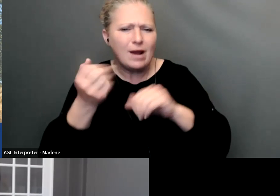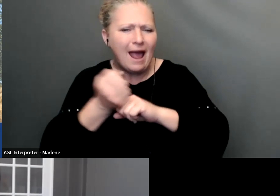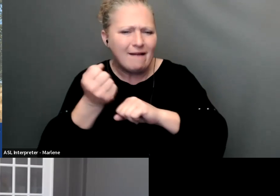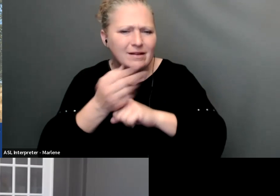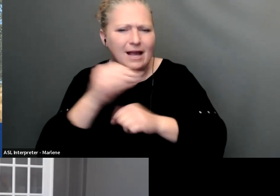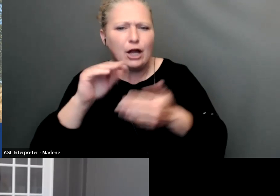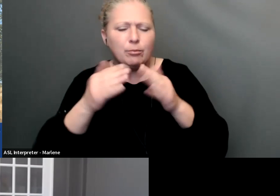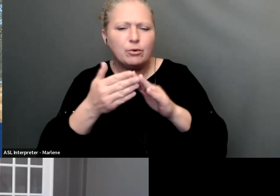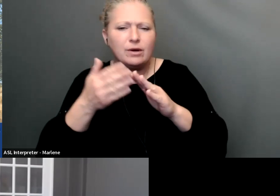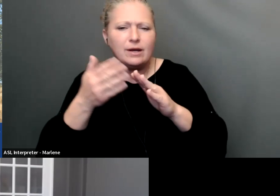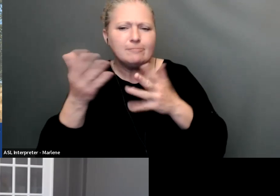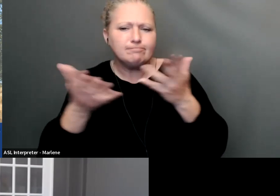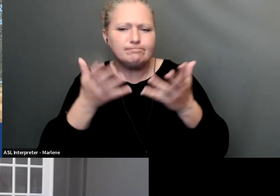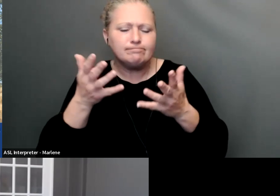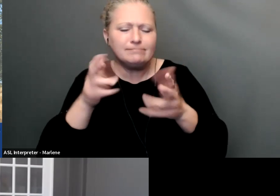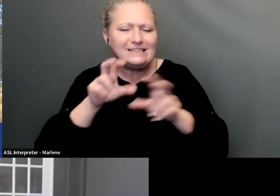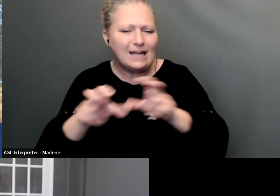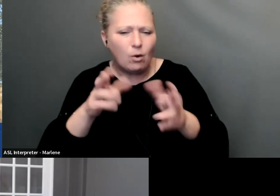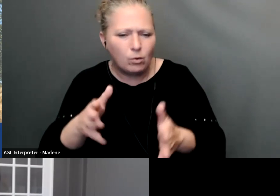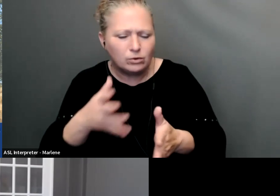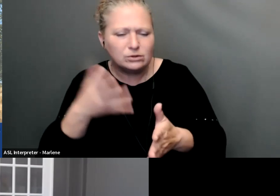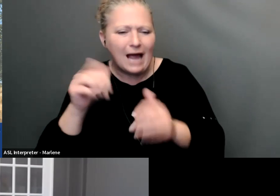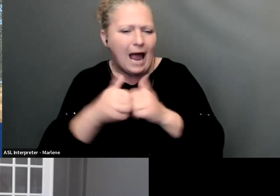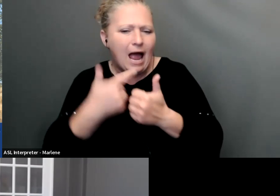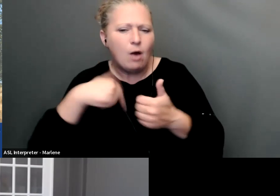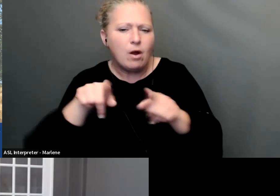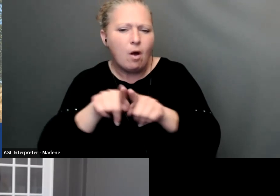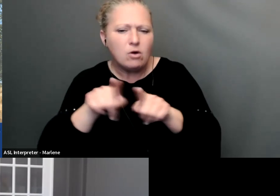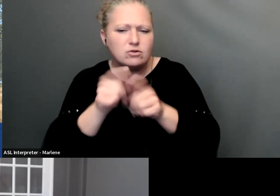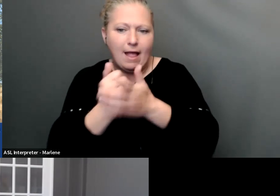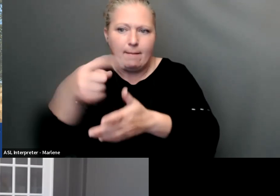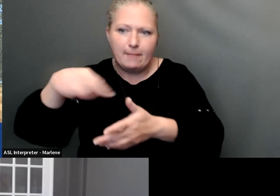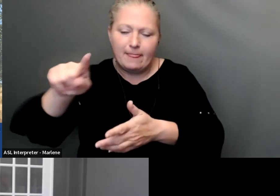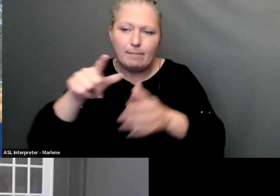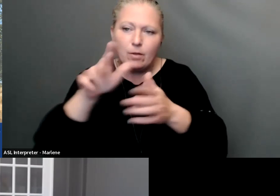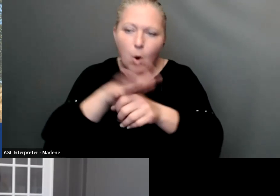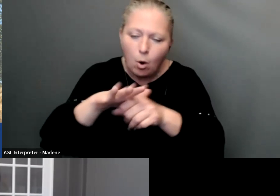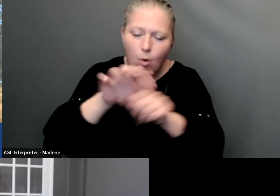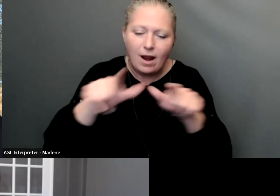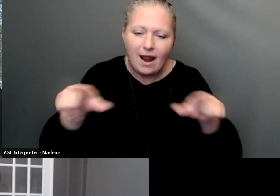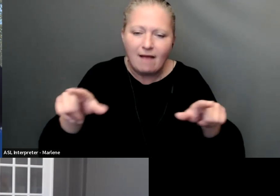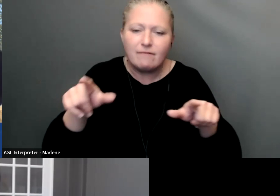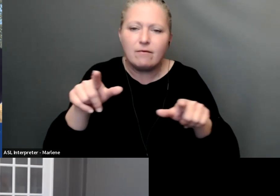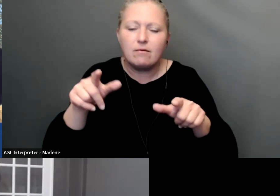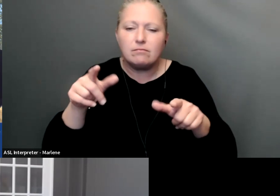community stakeholders. And so how do we also help them at the local level. Kind of leverage this